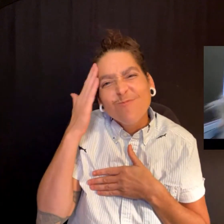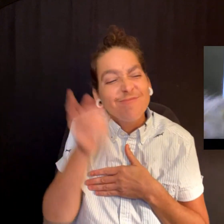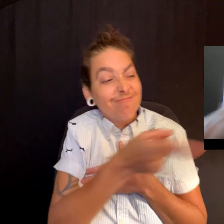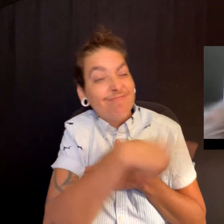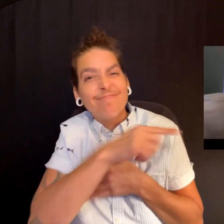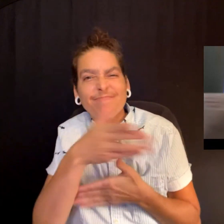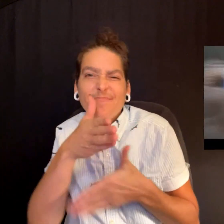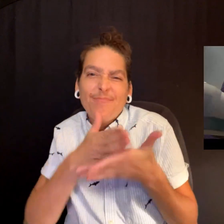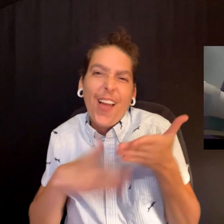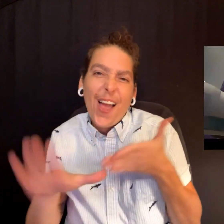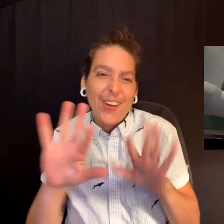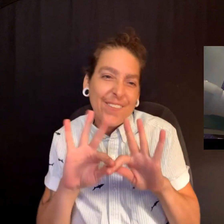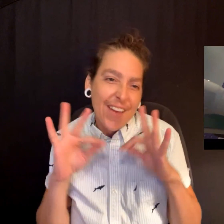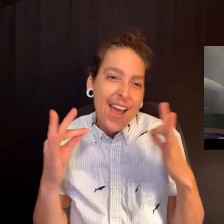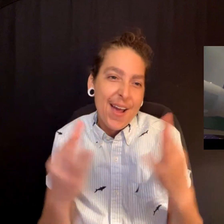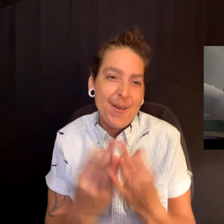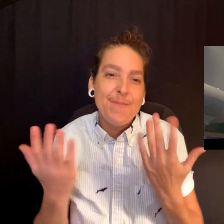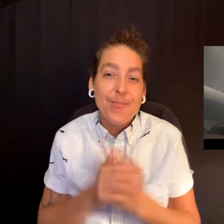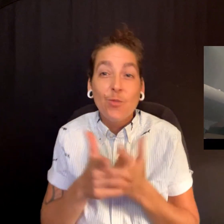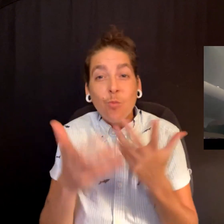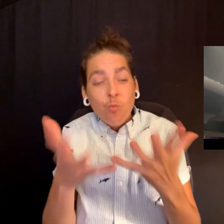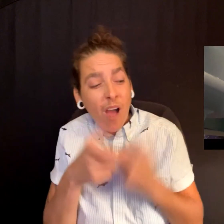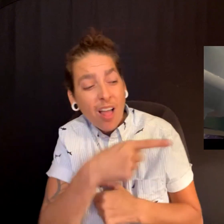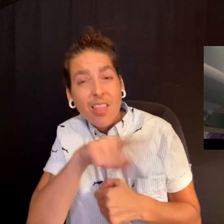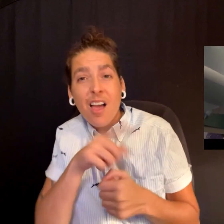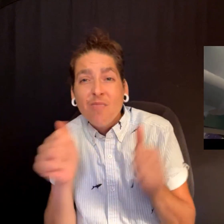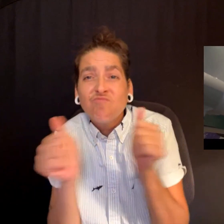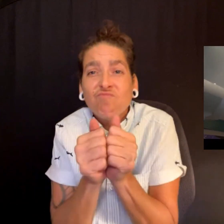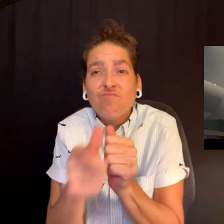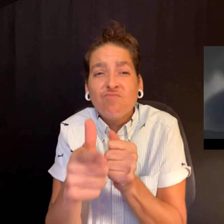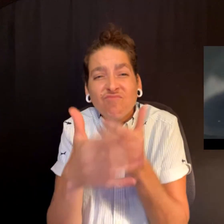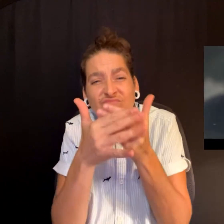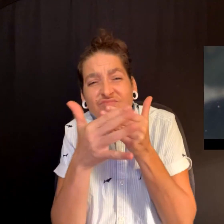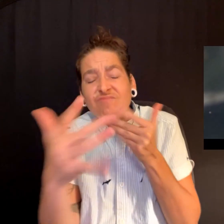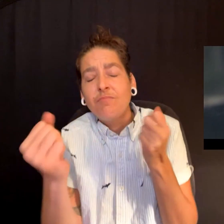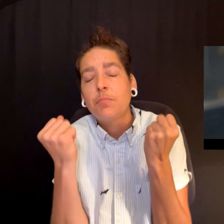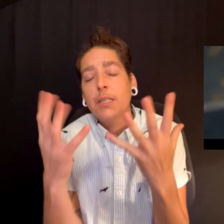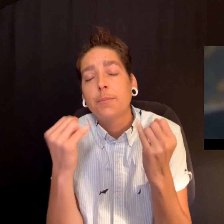If you have a furry companion at home, you already know they're part of